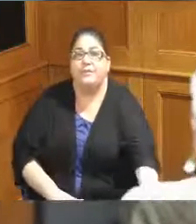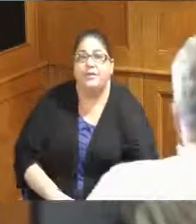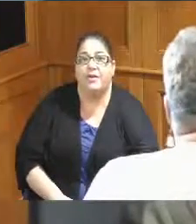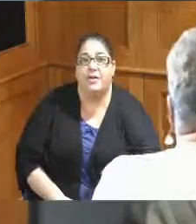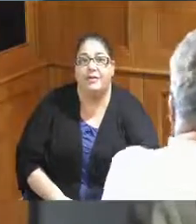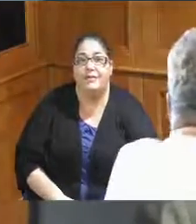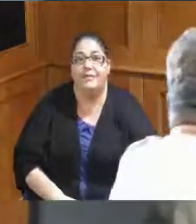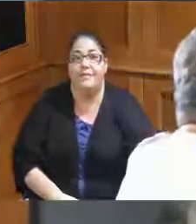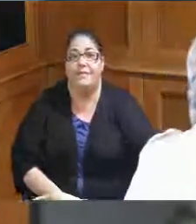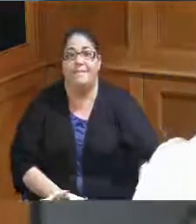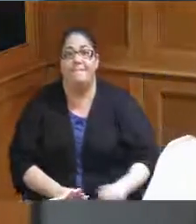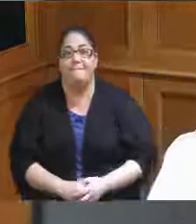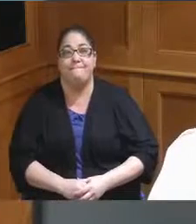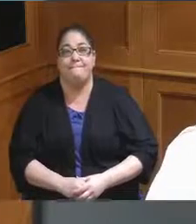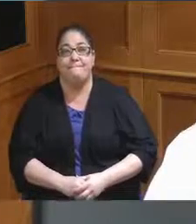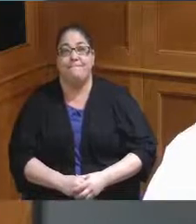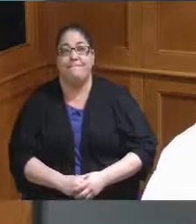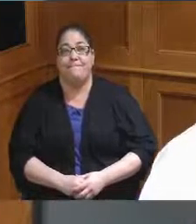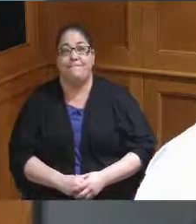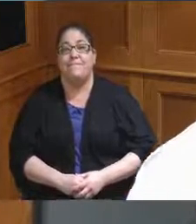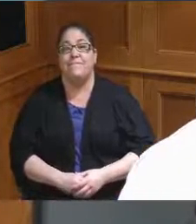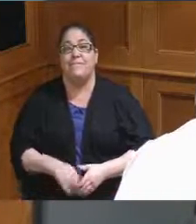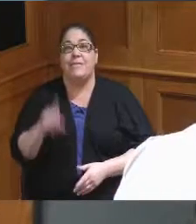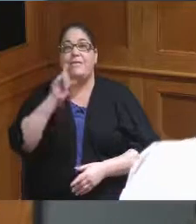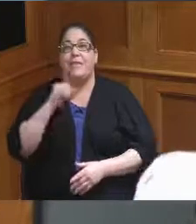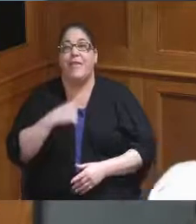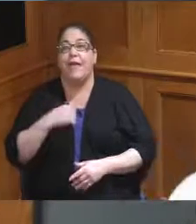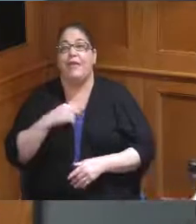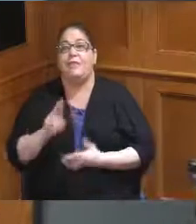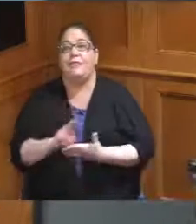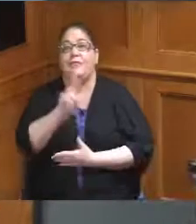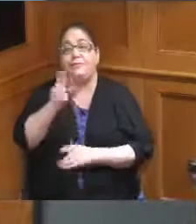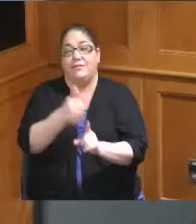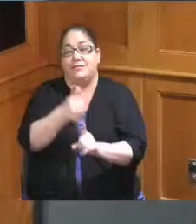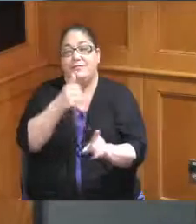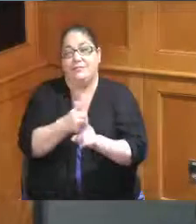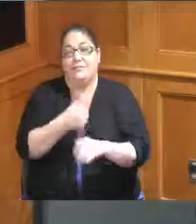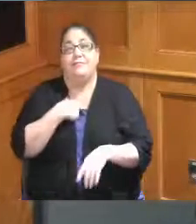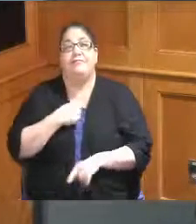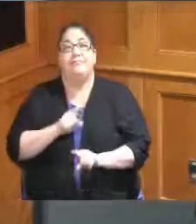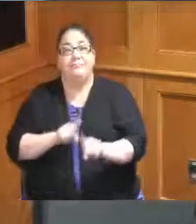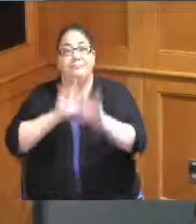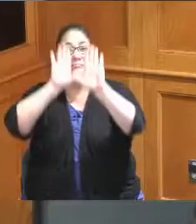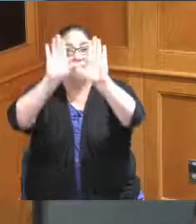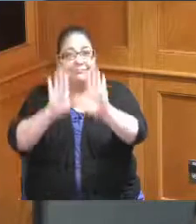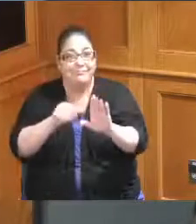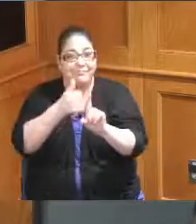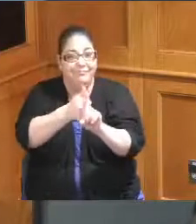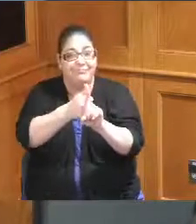Davis went on to play for Vanderbilt University where she had an incredibly successful career